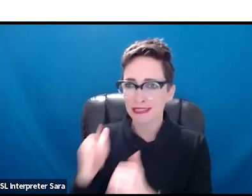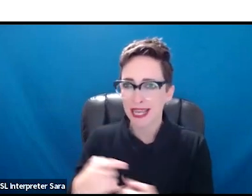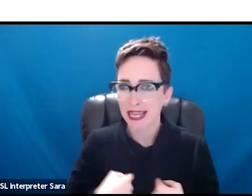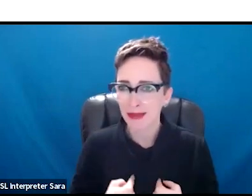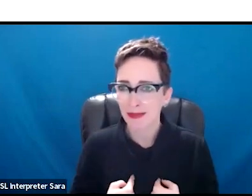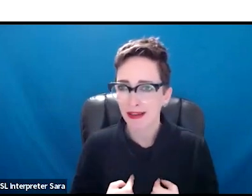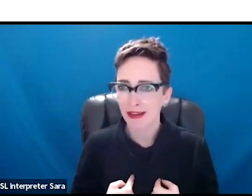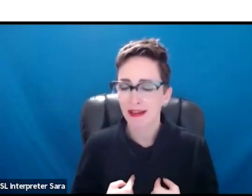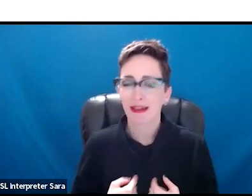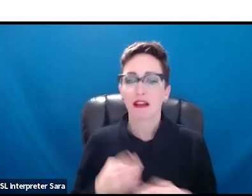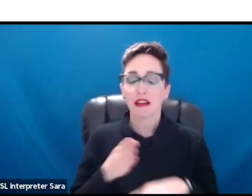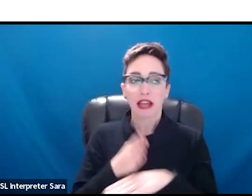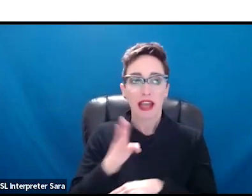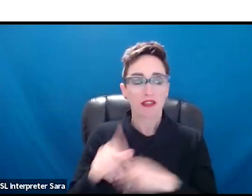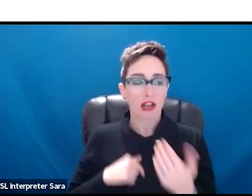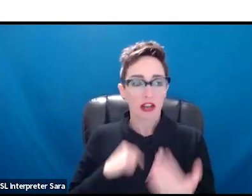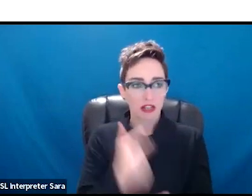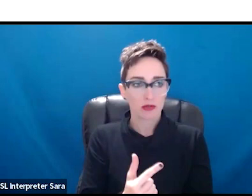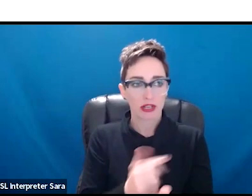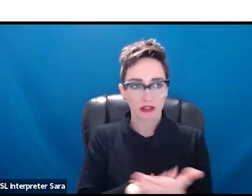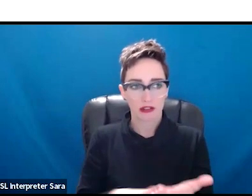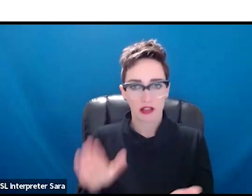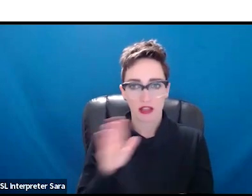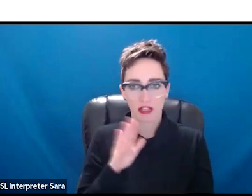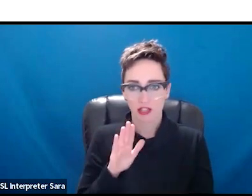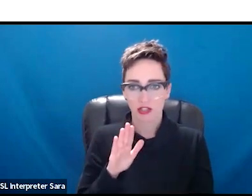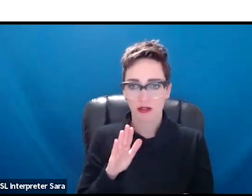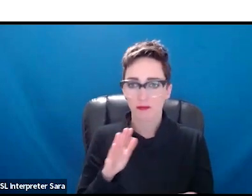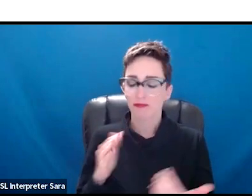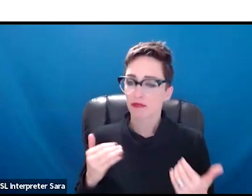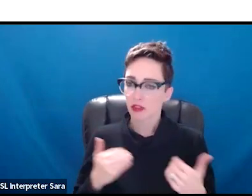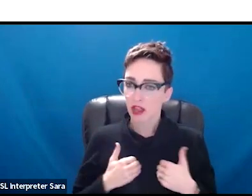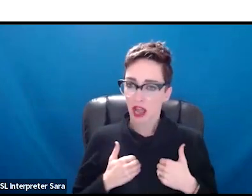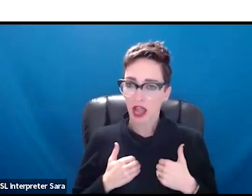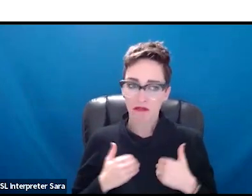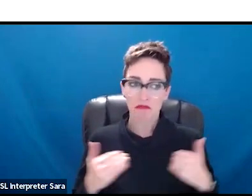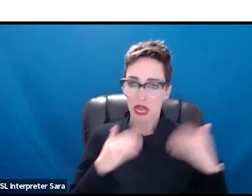After college graduation, when I had my life together with a job